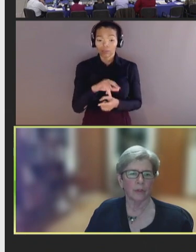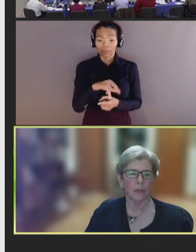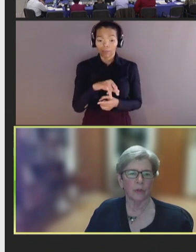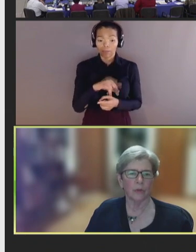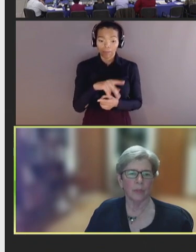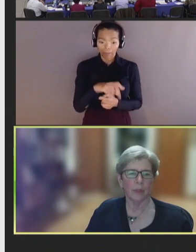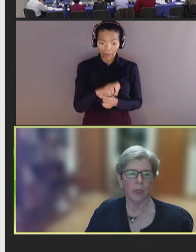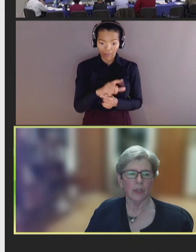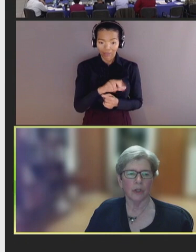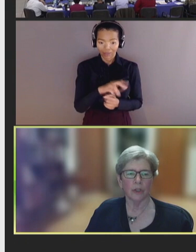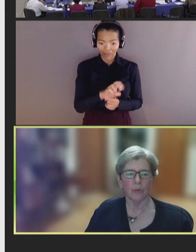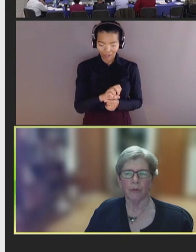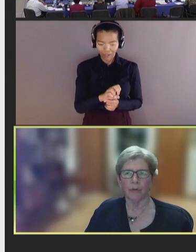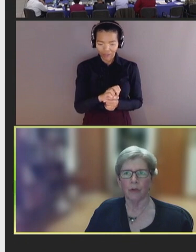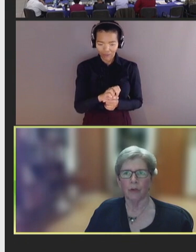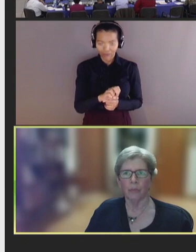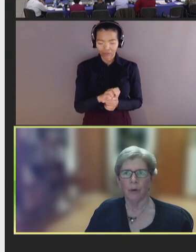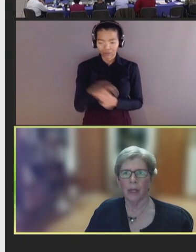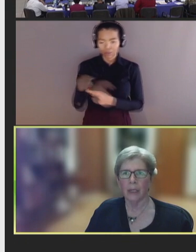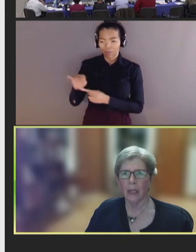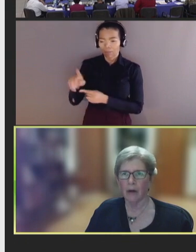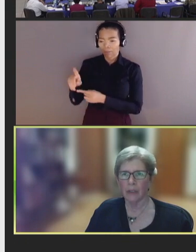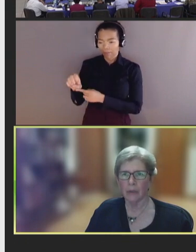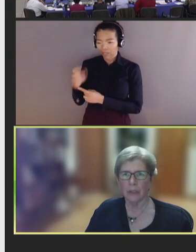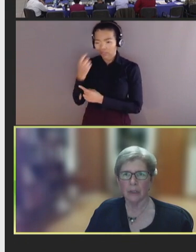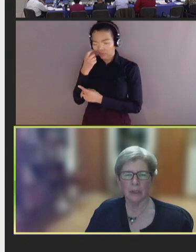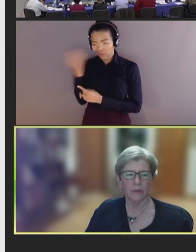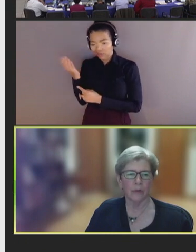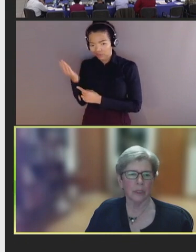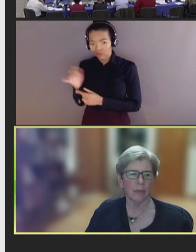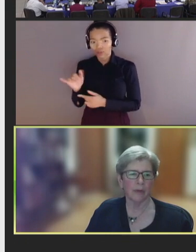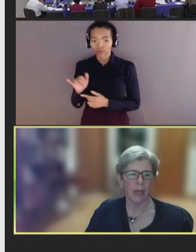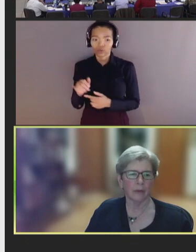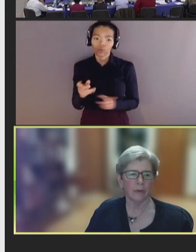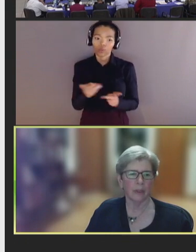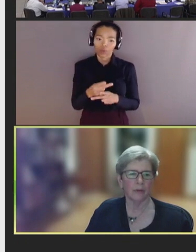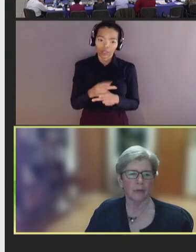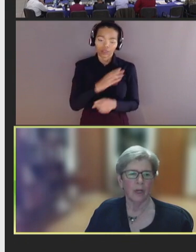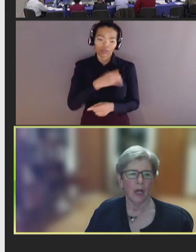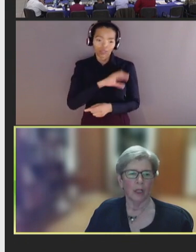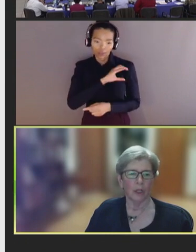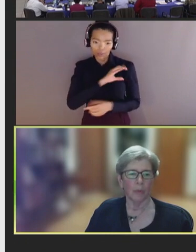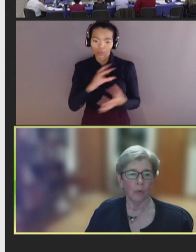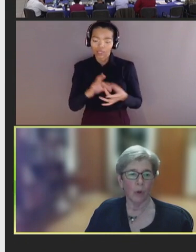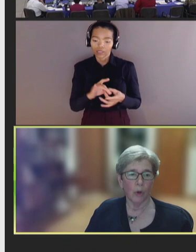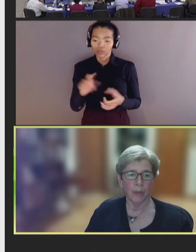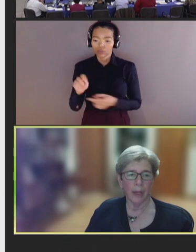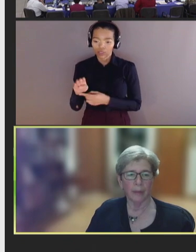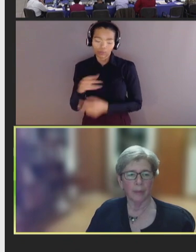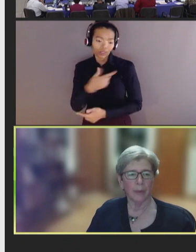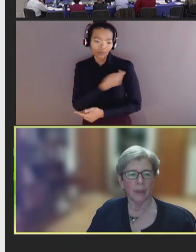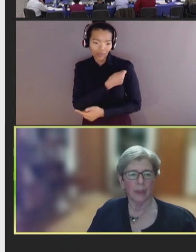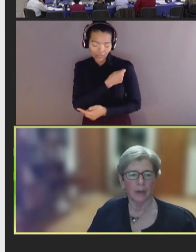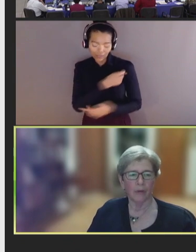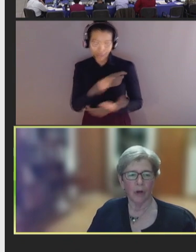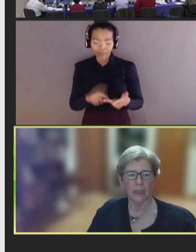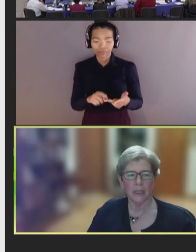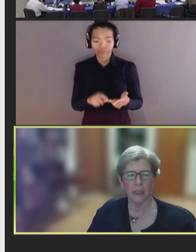to WHO's Preferred Product Characteristics for TB Vaccines, a Global Roadmap of R&D,